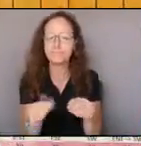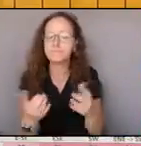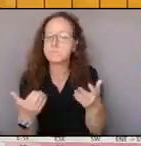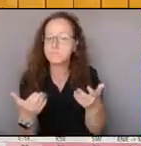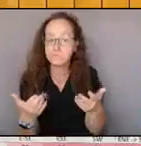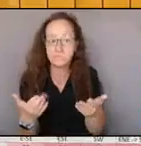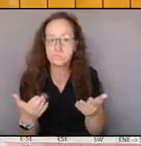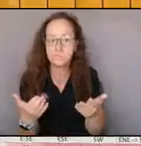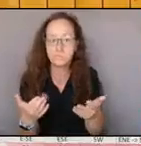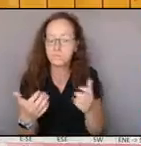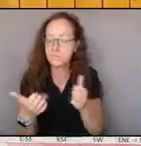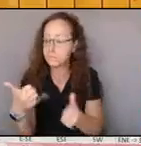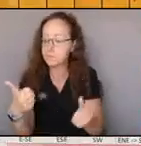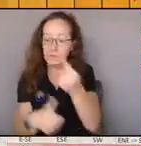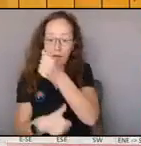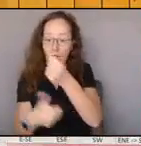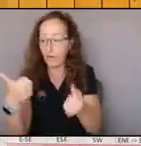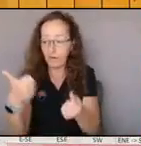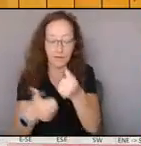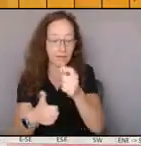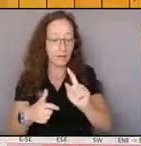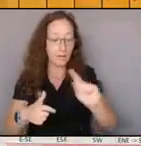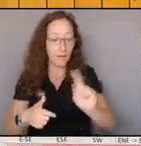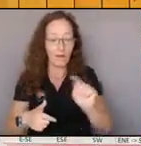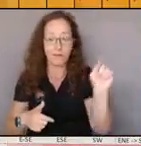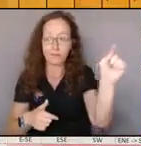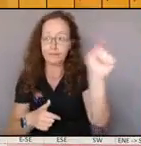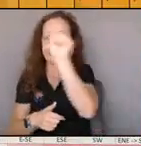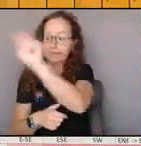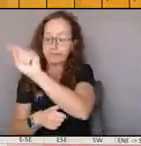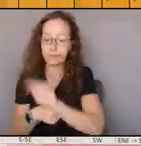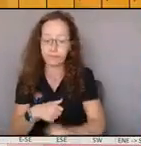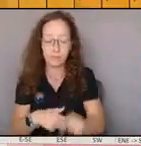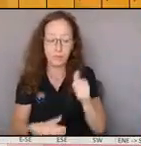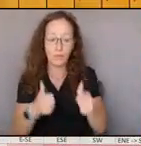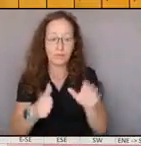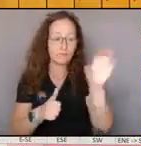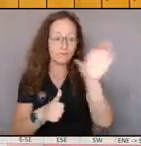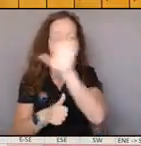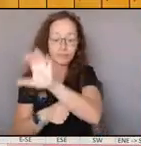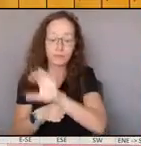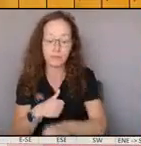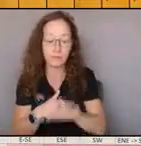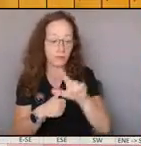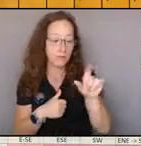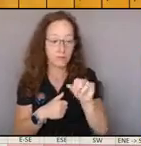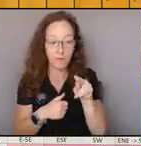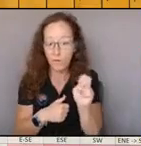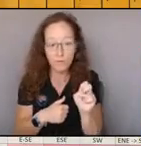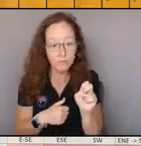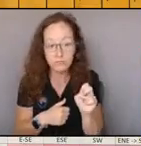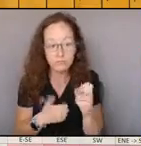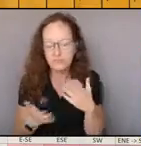IS AT. IT DOESN'T MATTER WHAT ZONE IT IS IN. WE'RE ALL HERE TO FOCUS ON THAT AREA AND MAKE SURE THAT